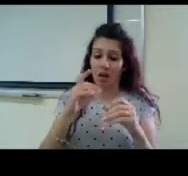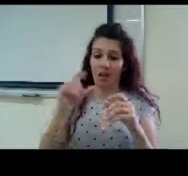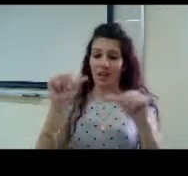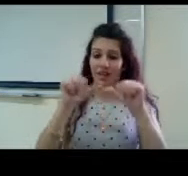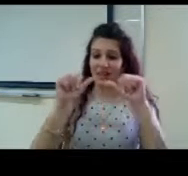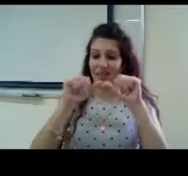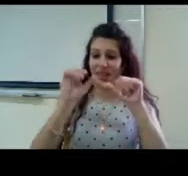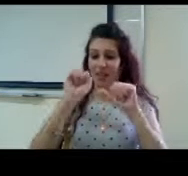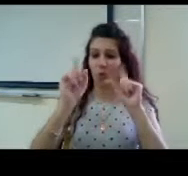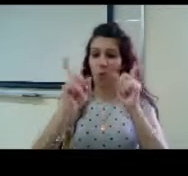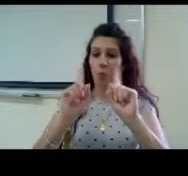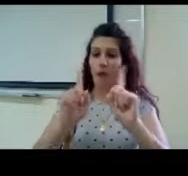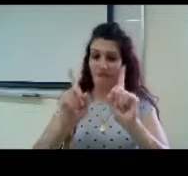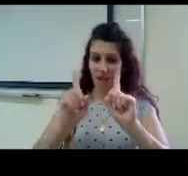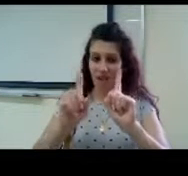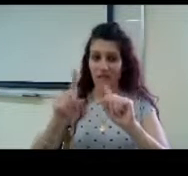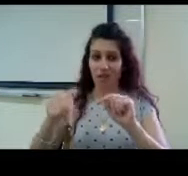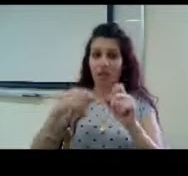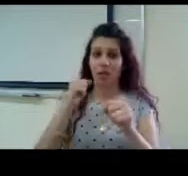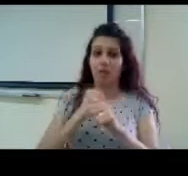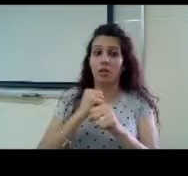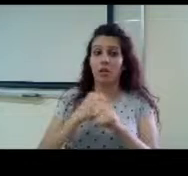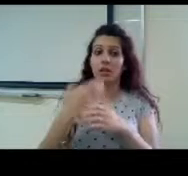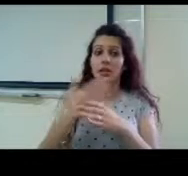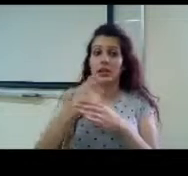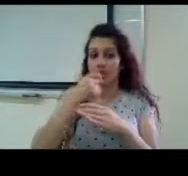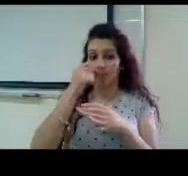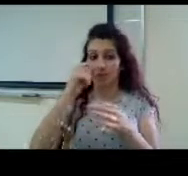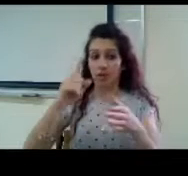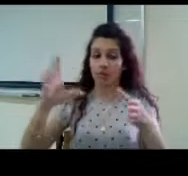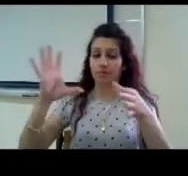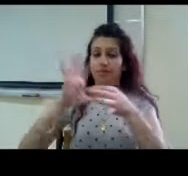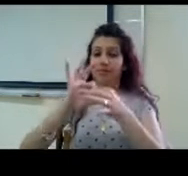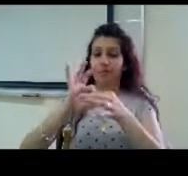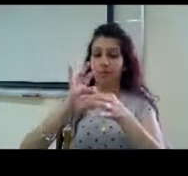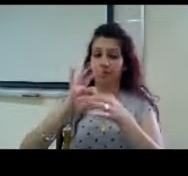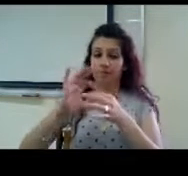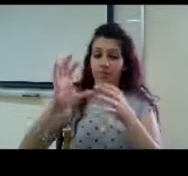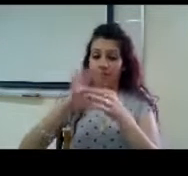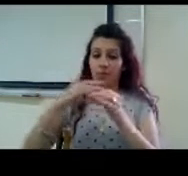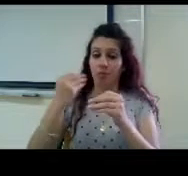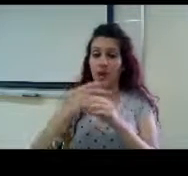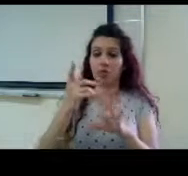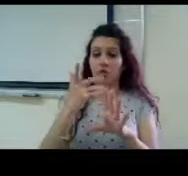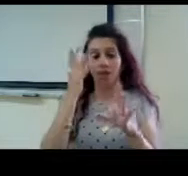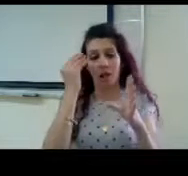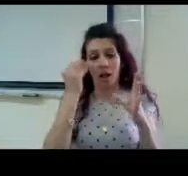revision of cast exams to help to support with with some of the exams that